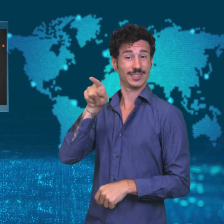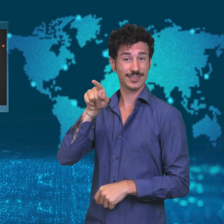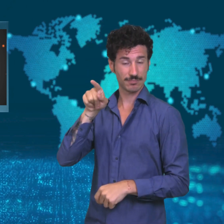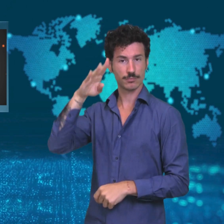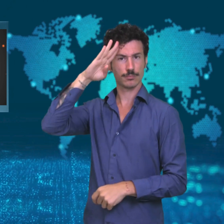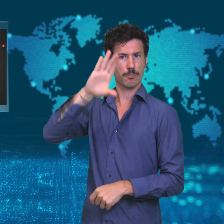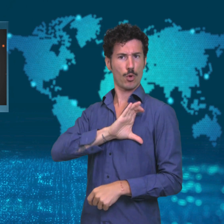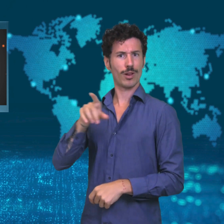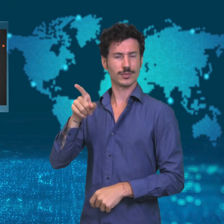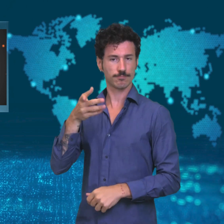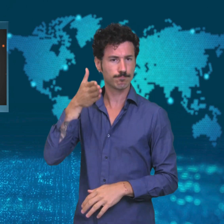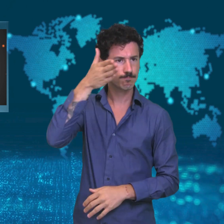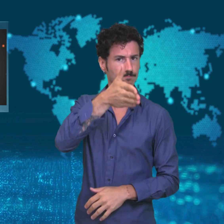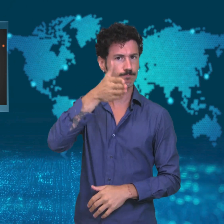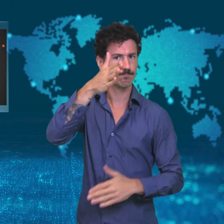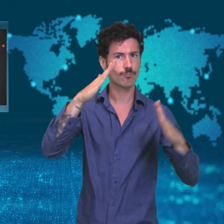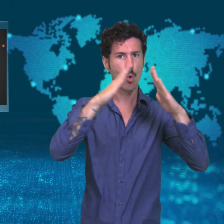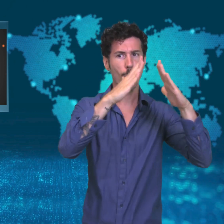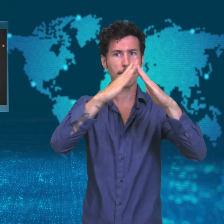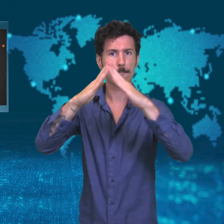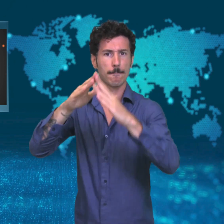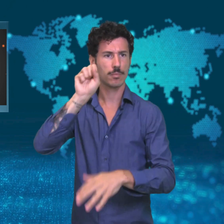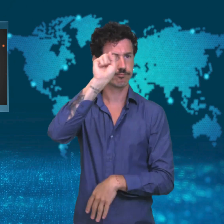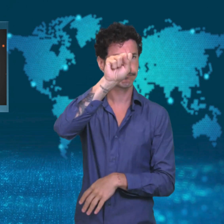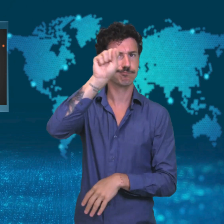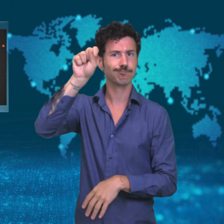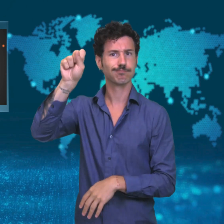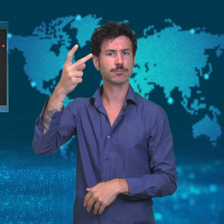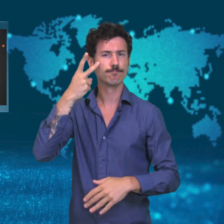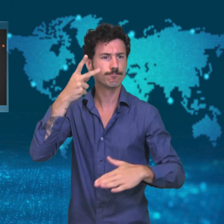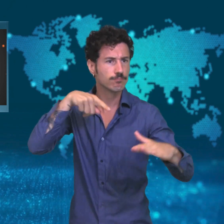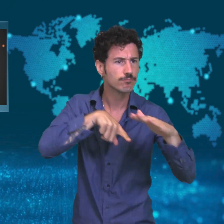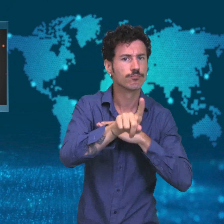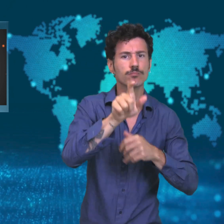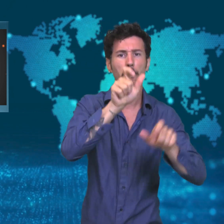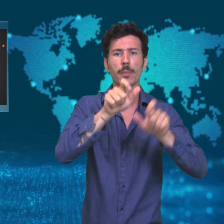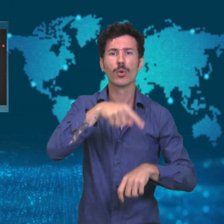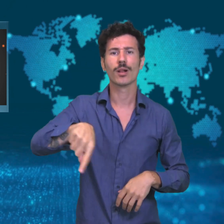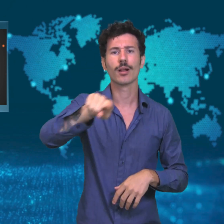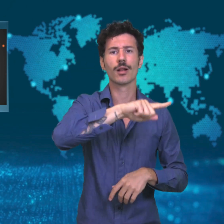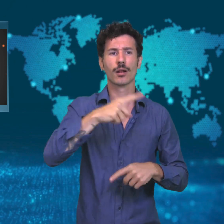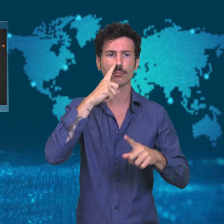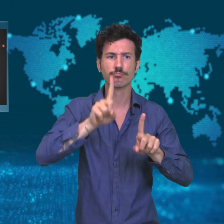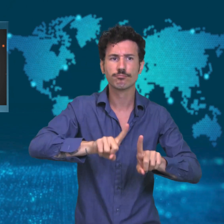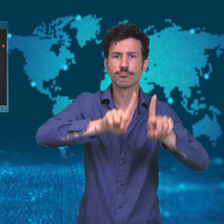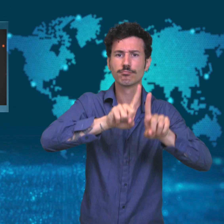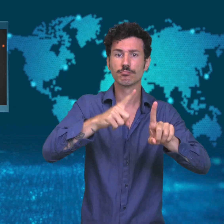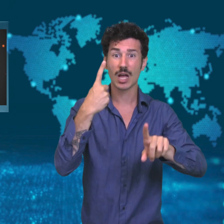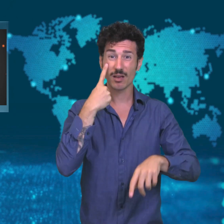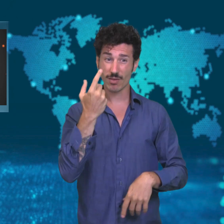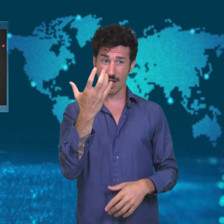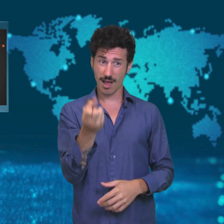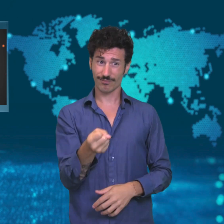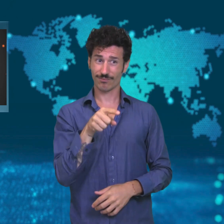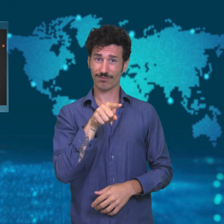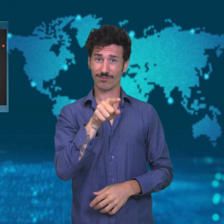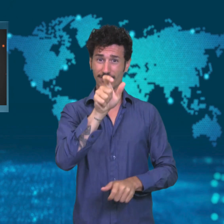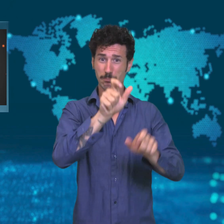In the Philippines, police are knocking on doors house-to-house,